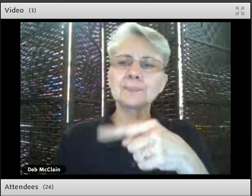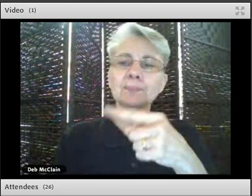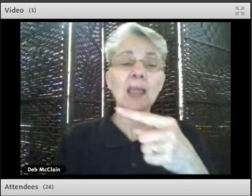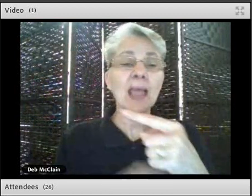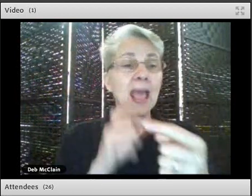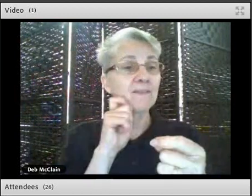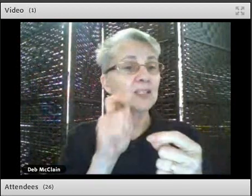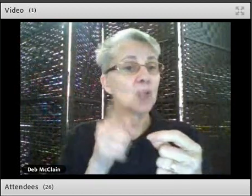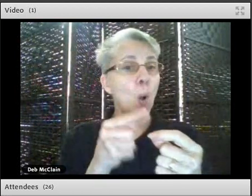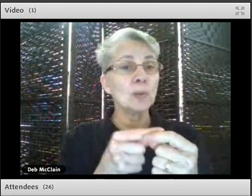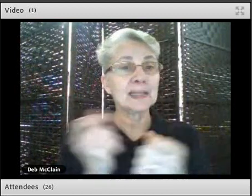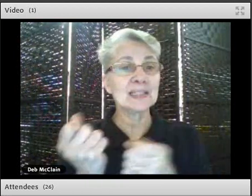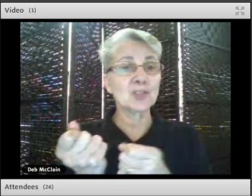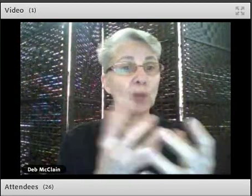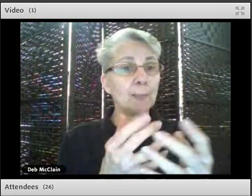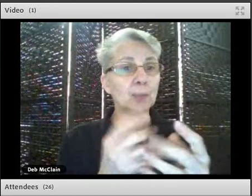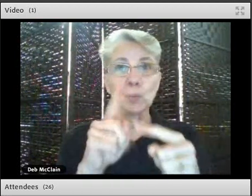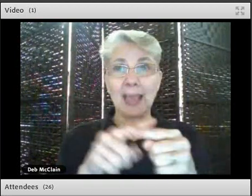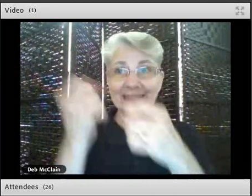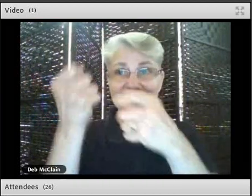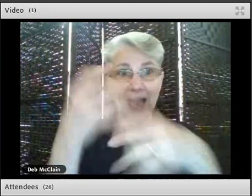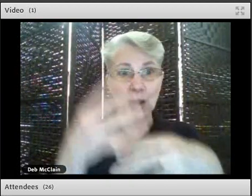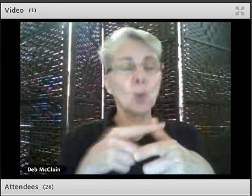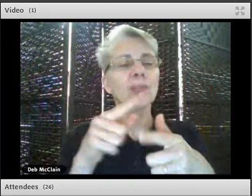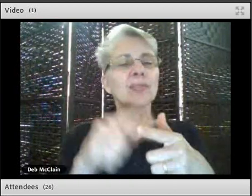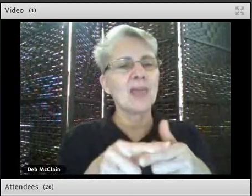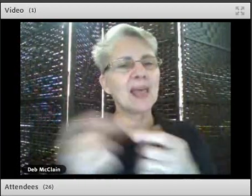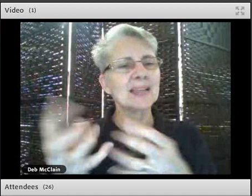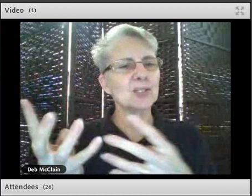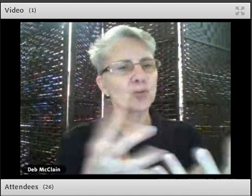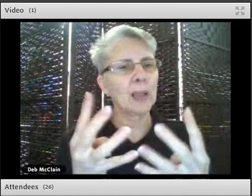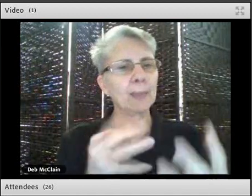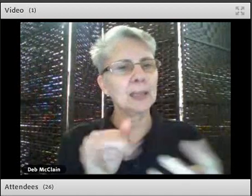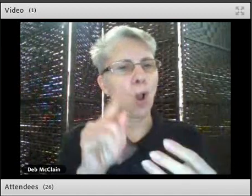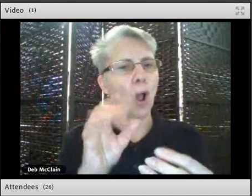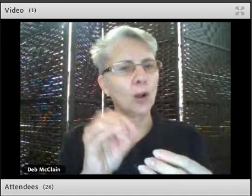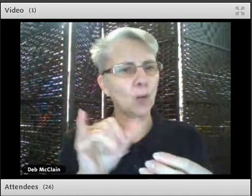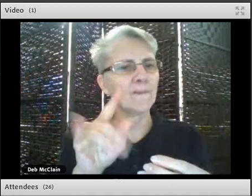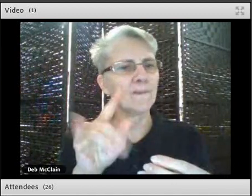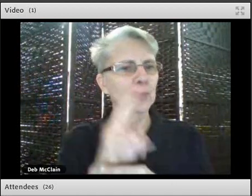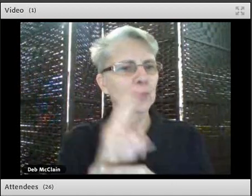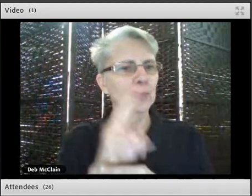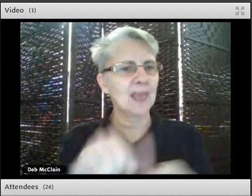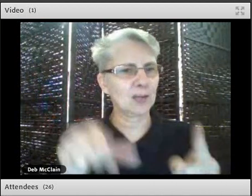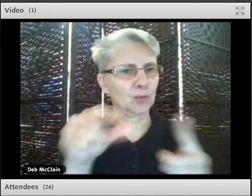Oftentimes, it will be MP3. And if you see that, then give that as the encoding format.